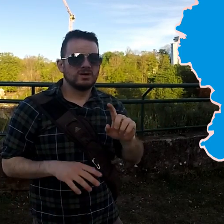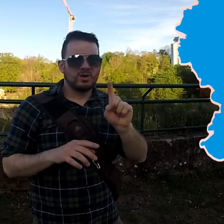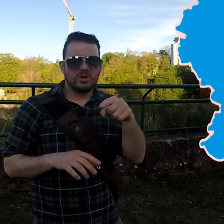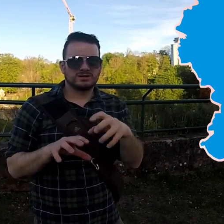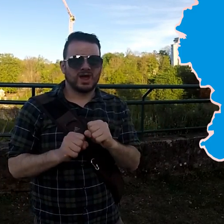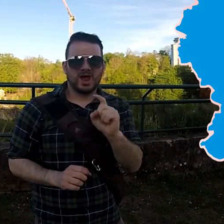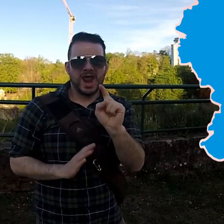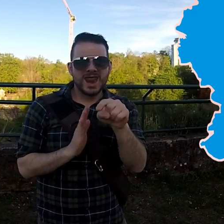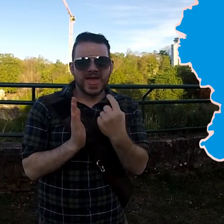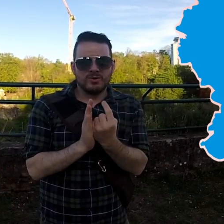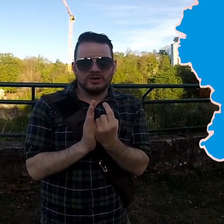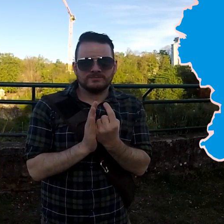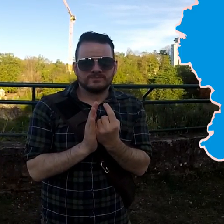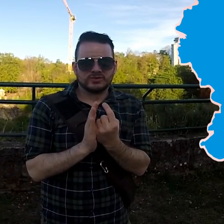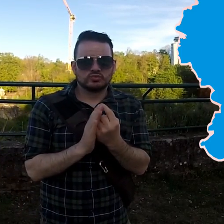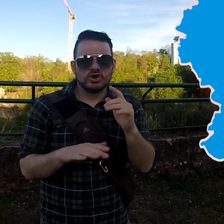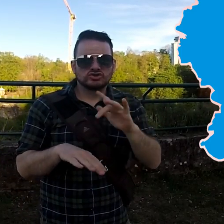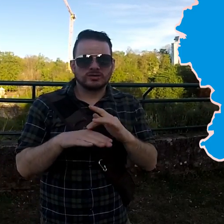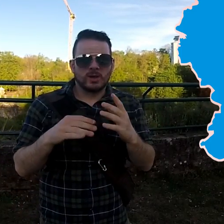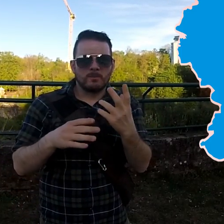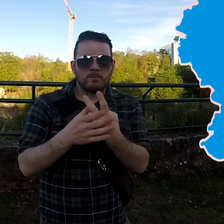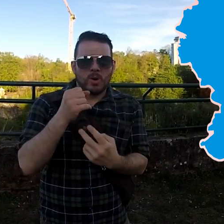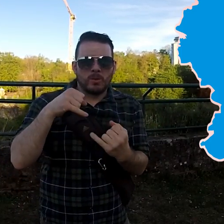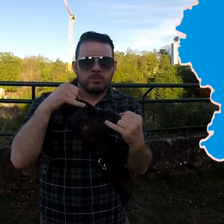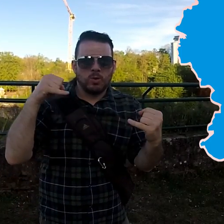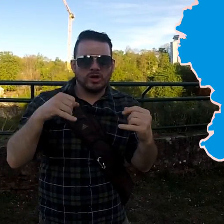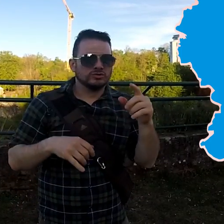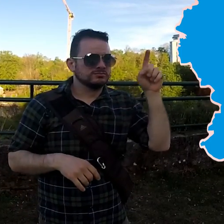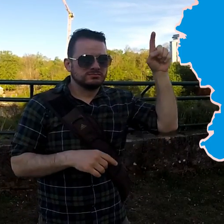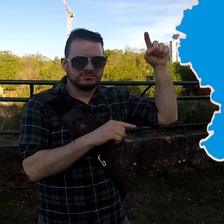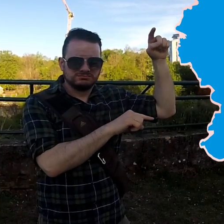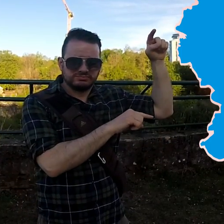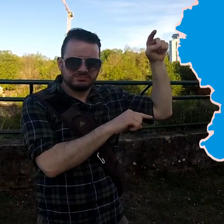it takes only an hour to reach both sides of the borders.